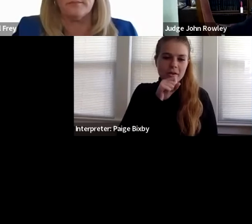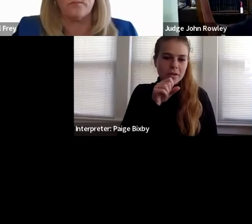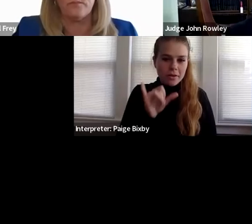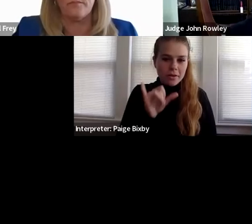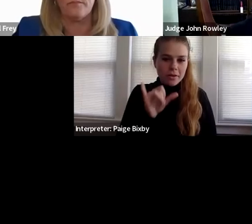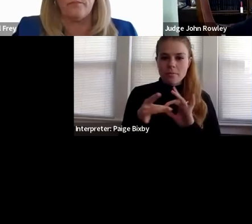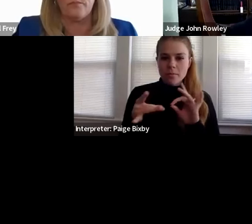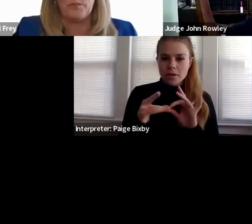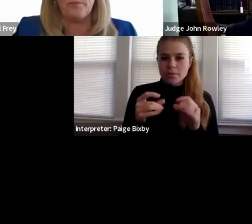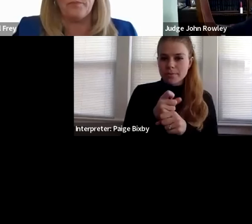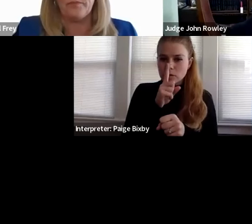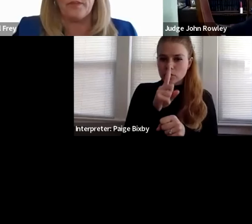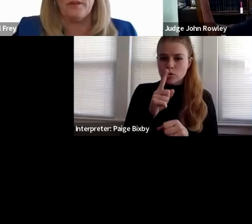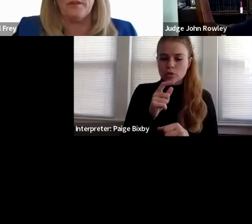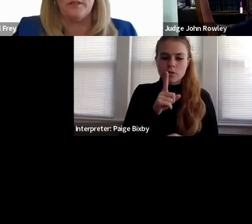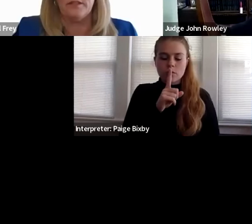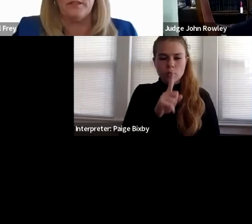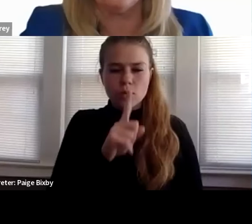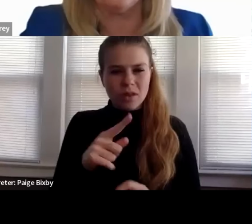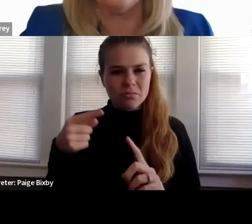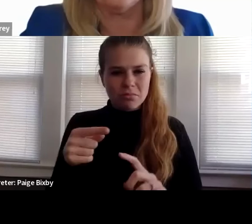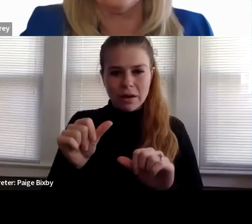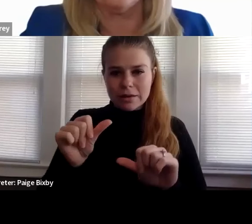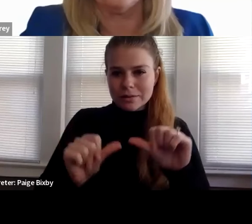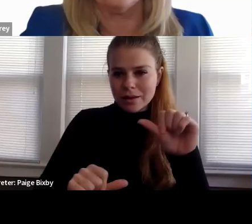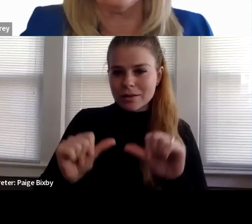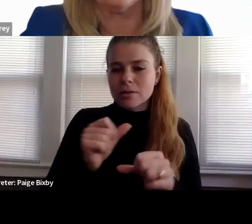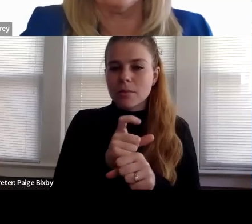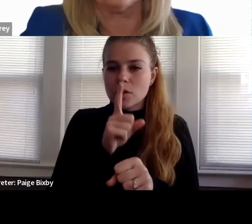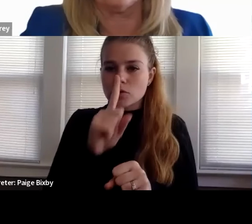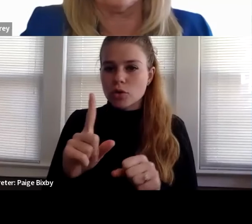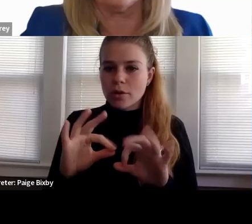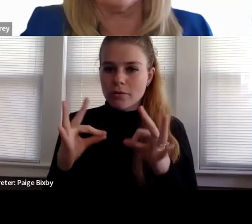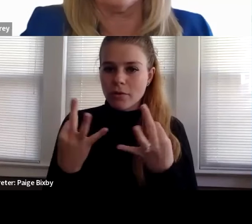that we're really assessing and making sure that we're getting our families into the right services